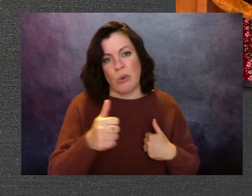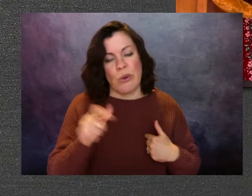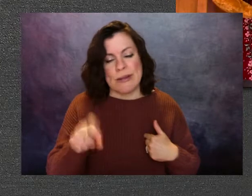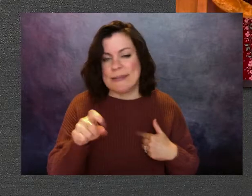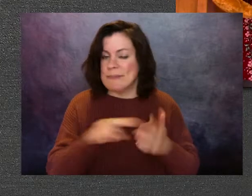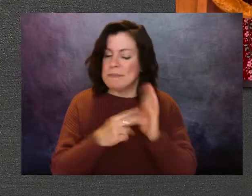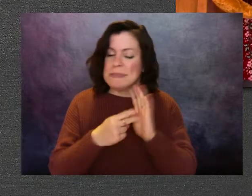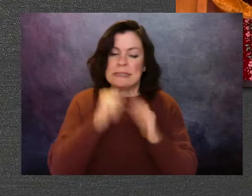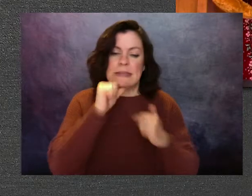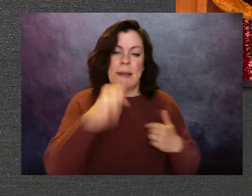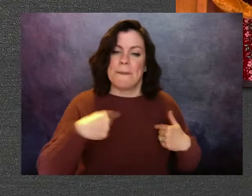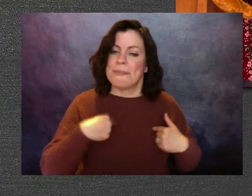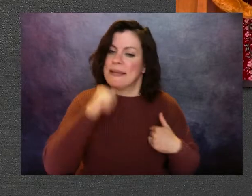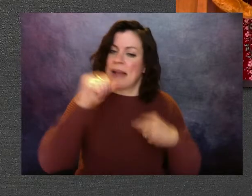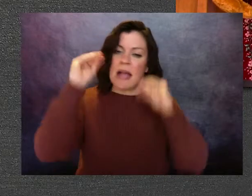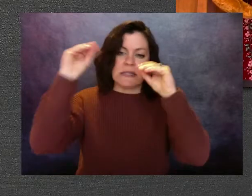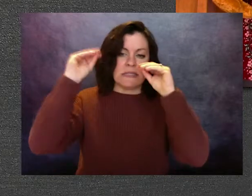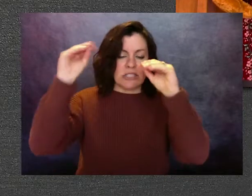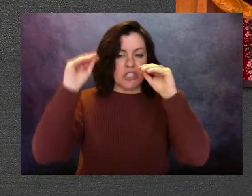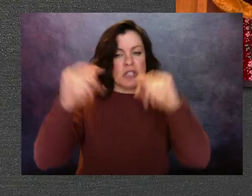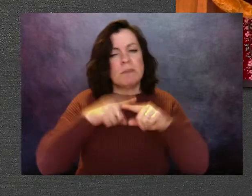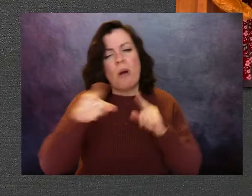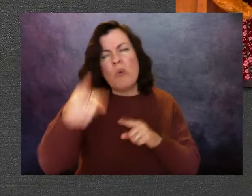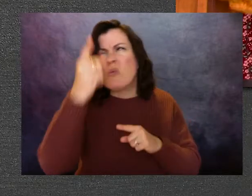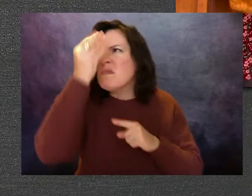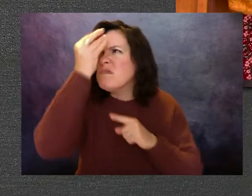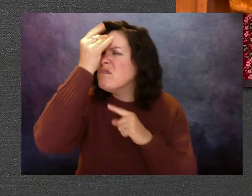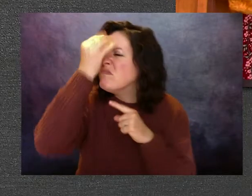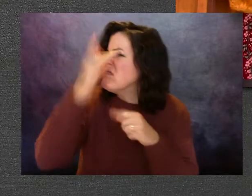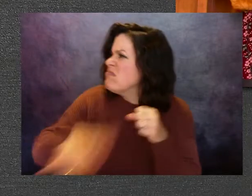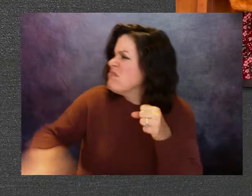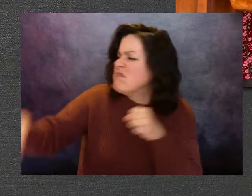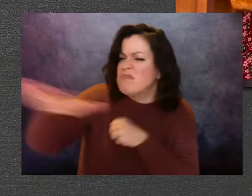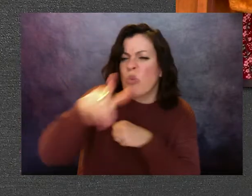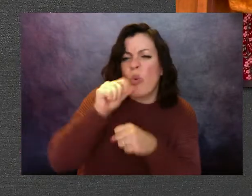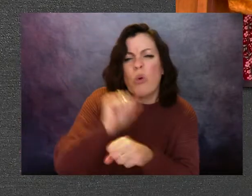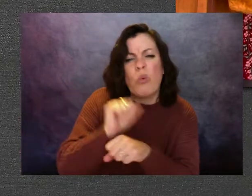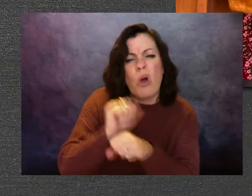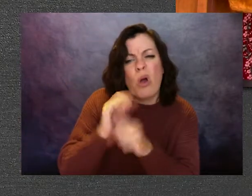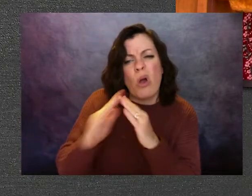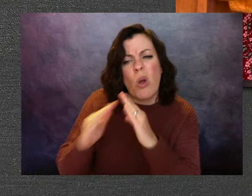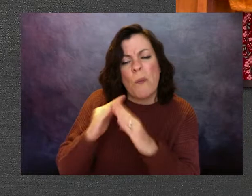Can you think of somebody that's a community helper that has a clipboard and has